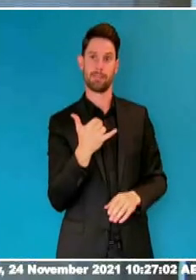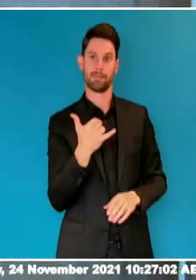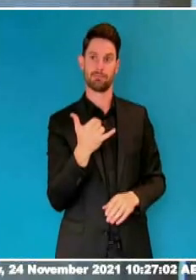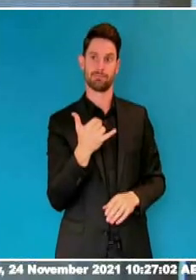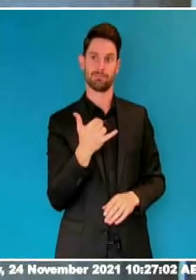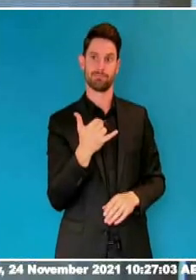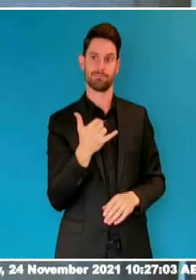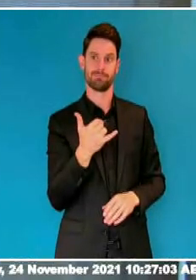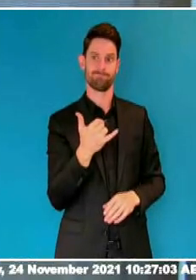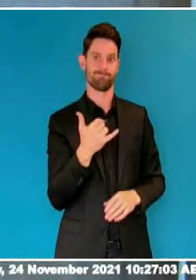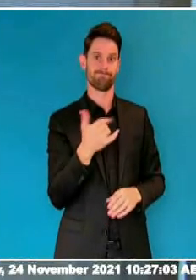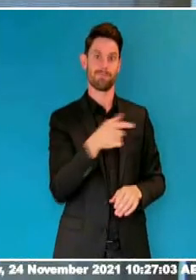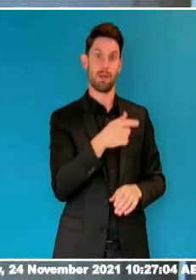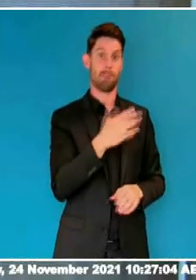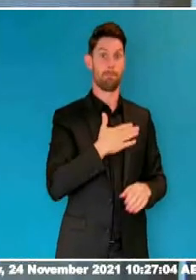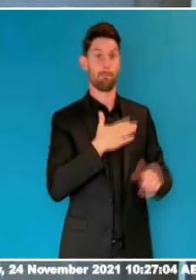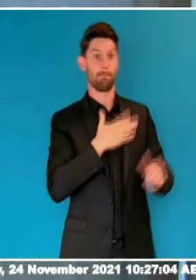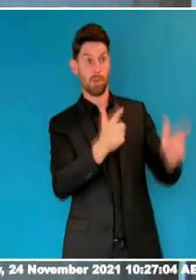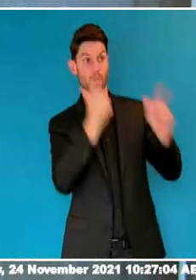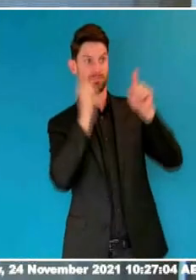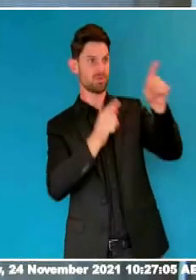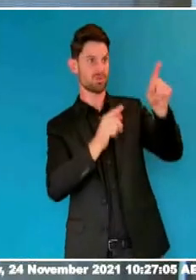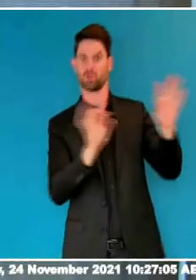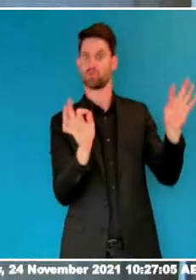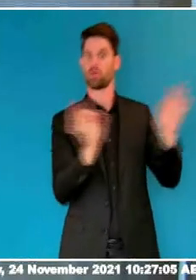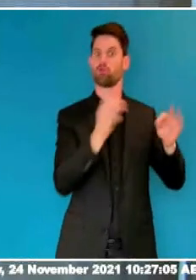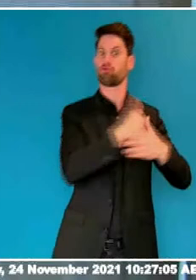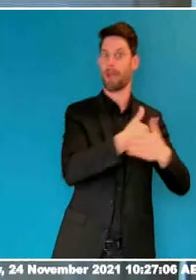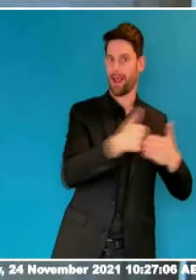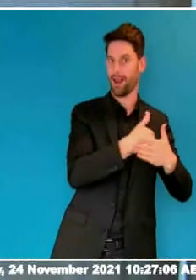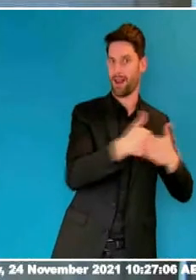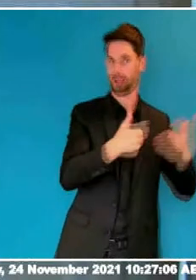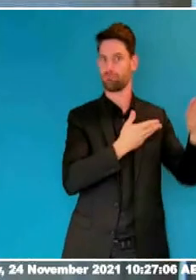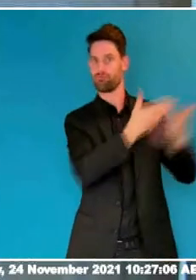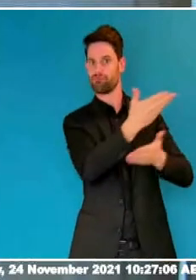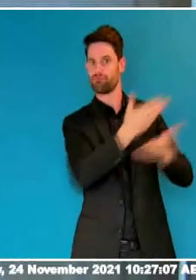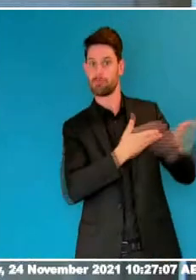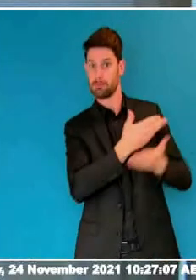of these monthly conversations and the level of engagement? There could be.